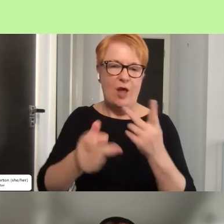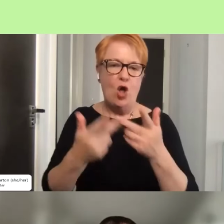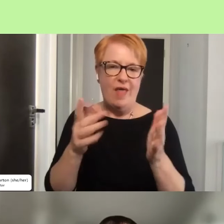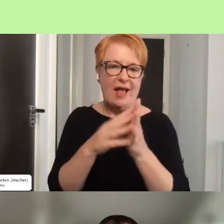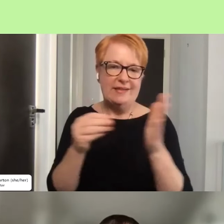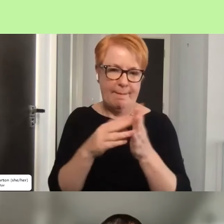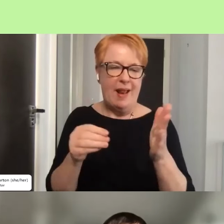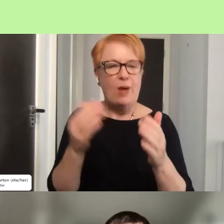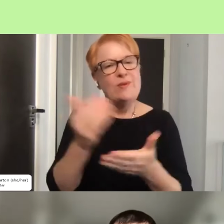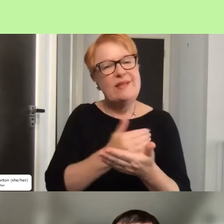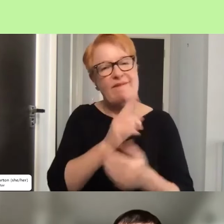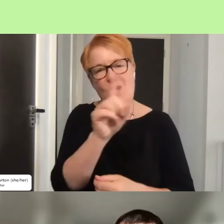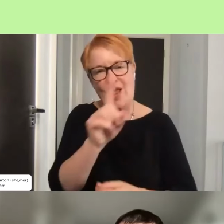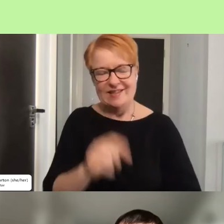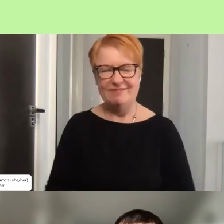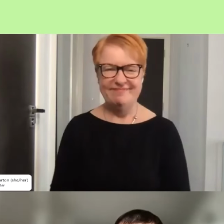Thank you.